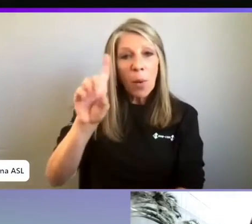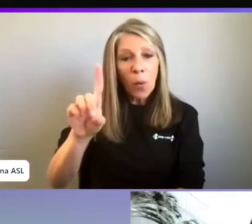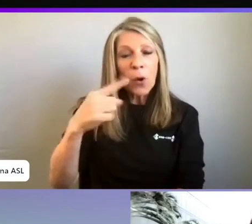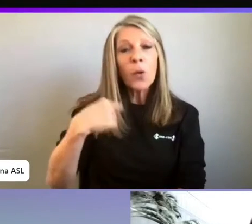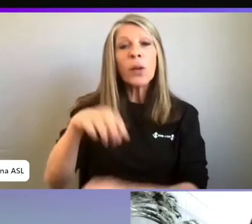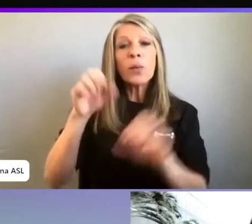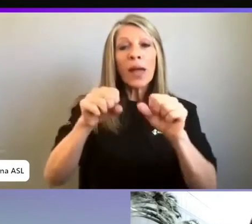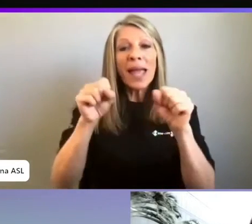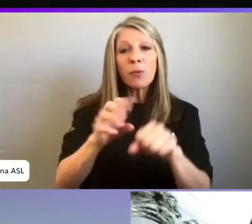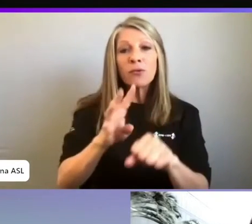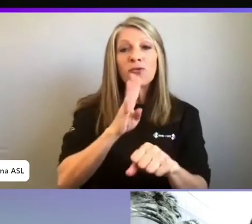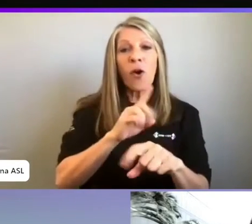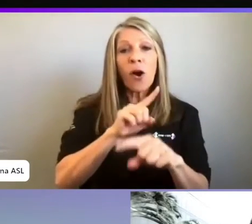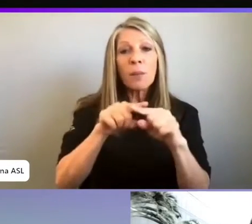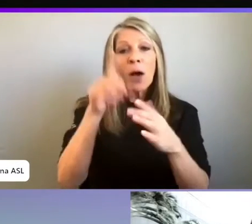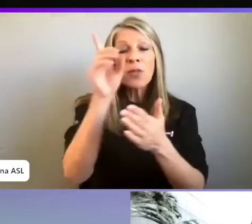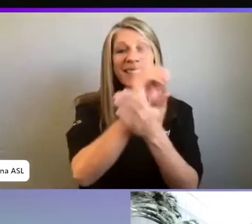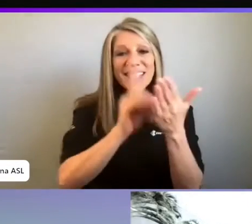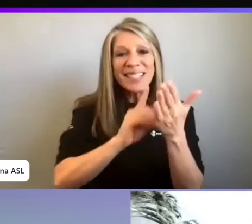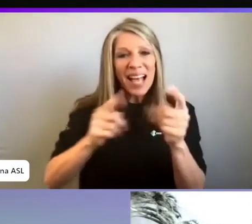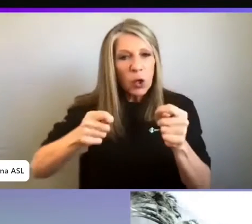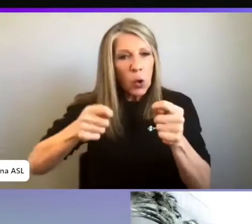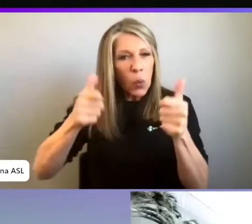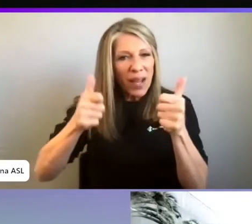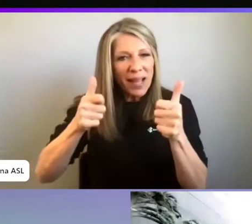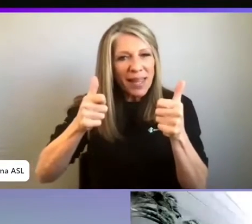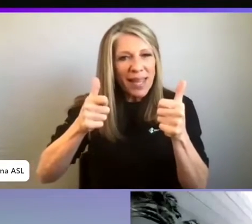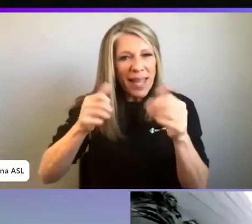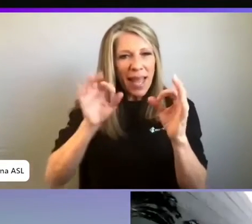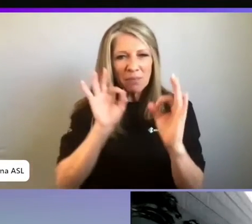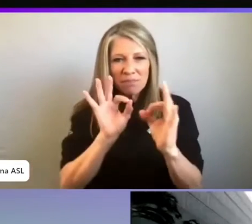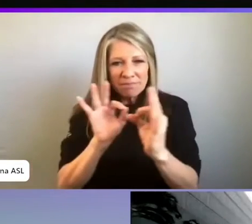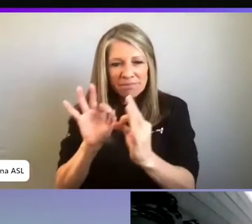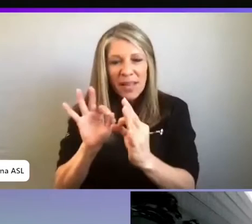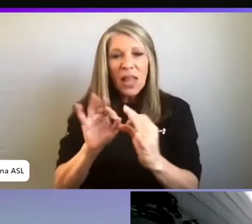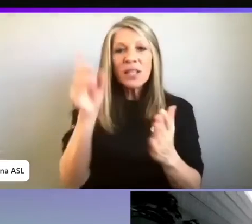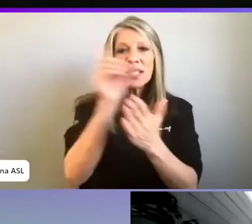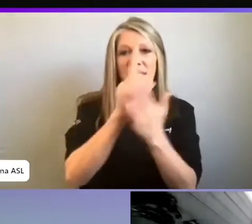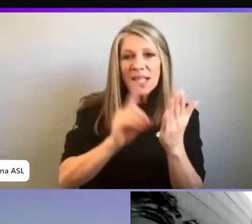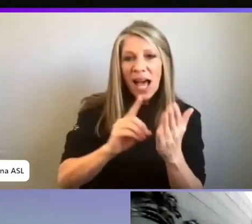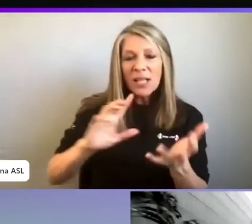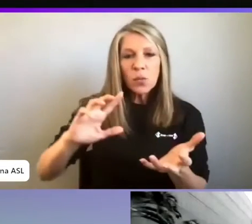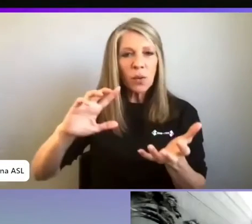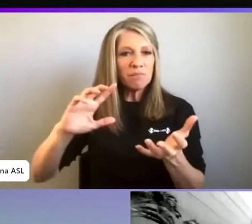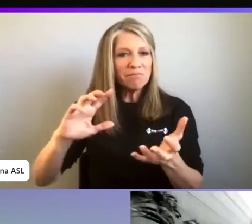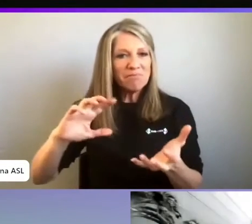was useful was honestly the initial thing with sensational blackboard. We were able to